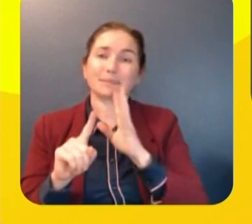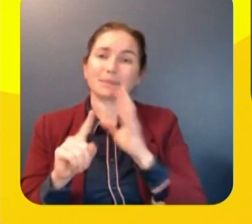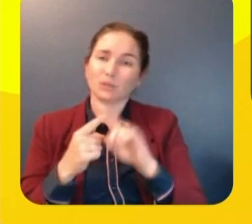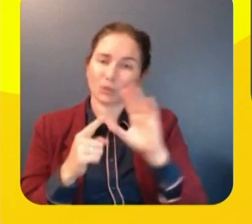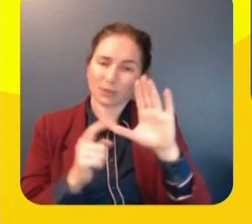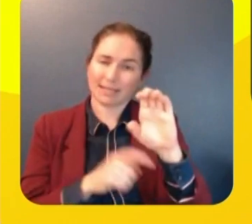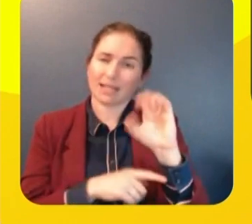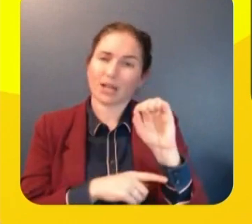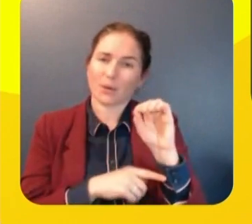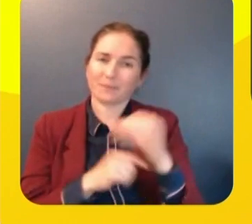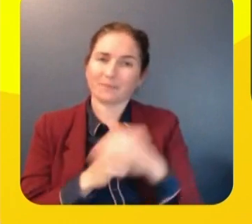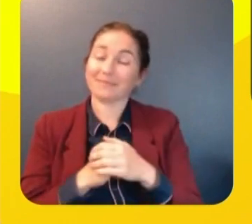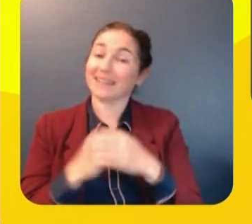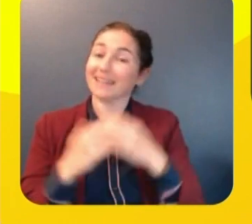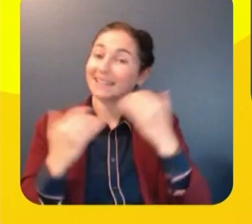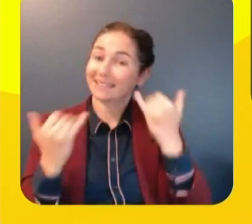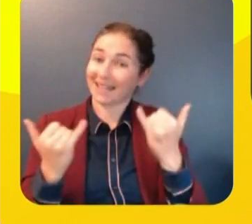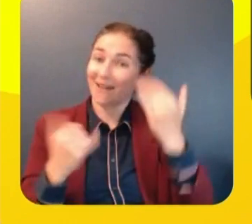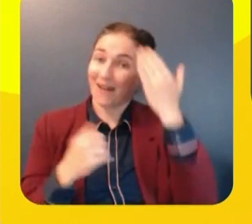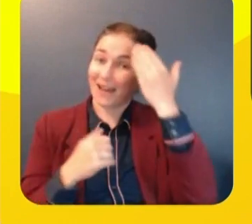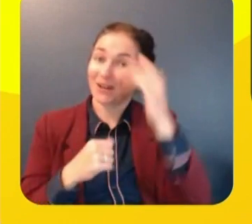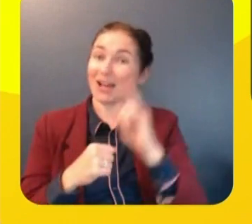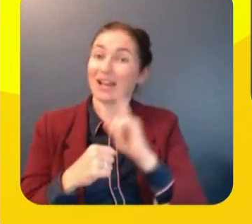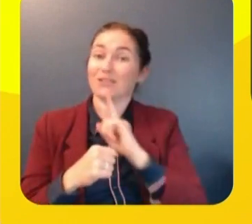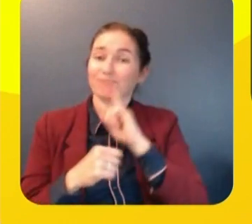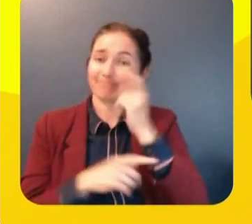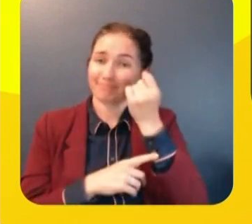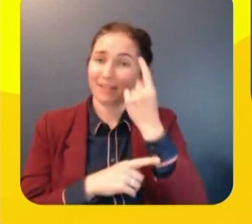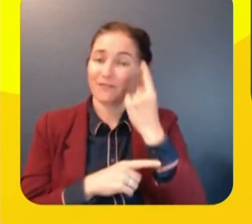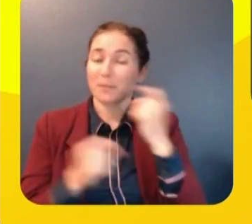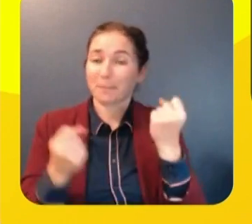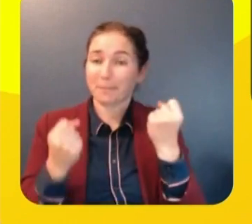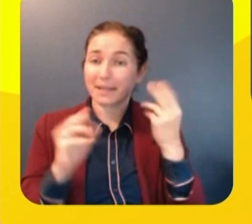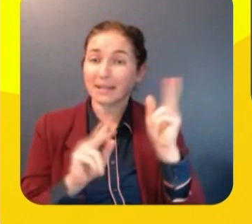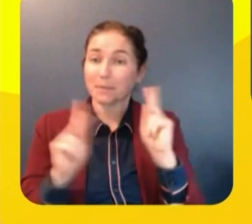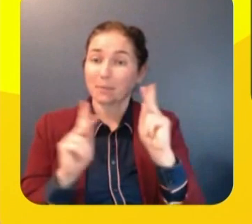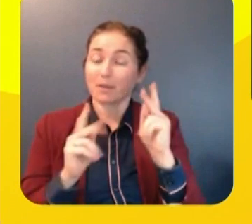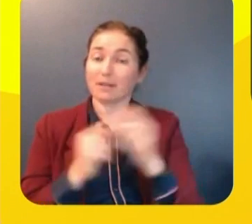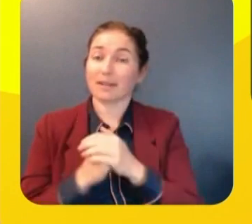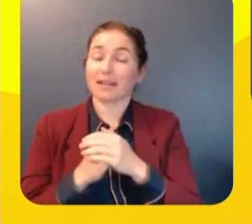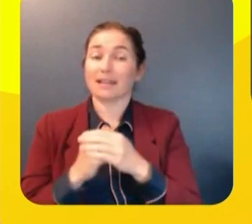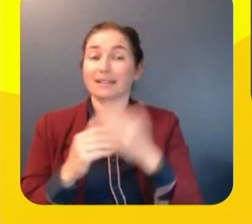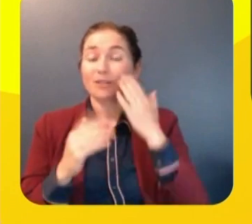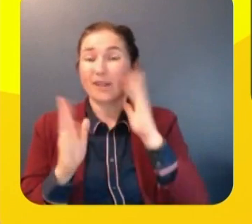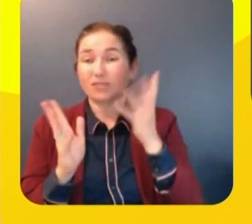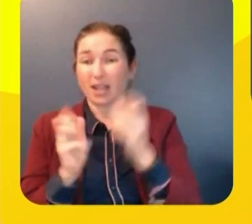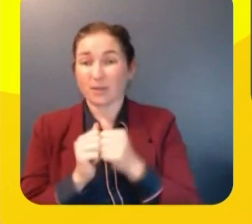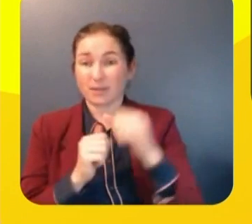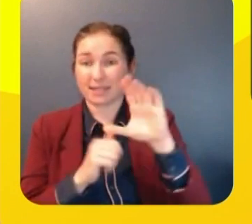Now, I know I truly understand that for a lot of people, having a chat with their CEO is not at all realistic.